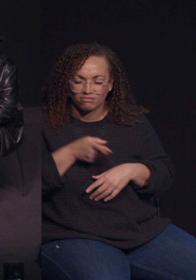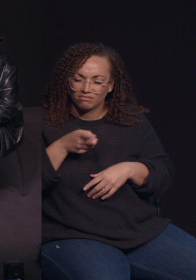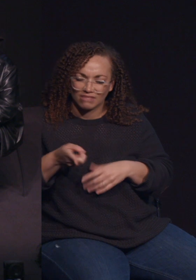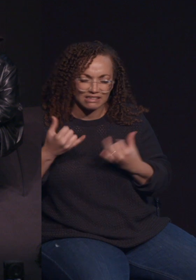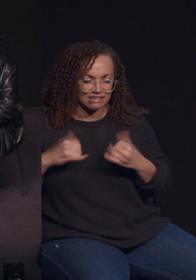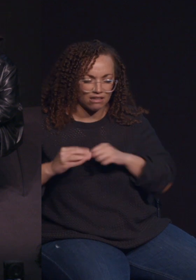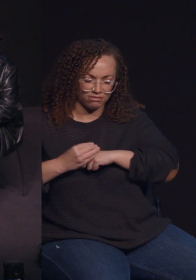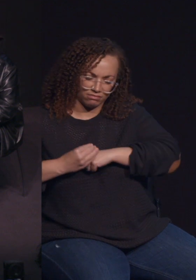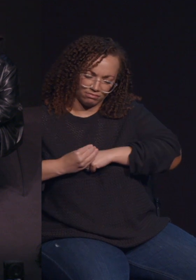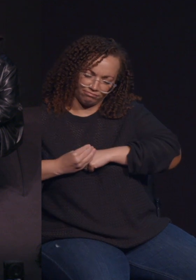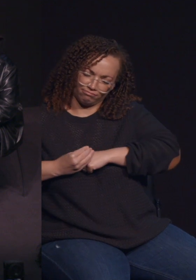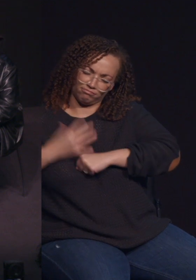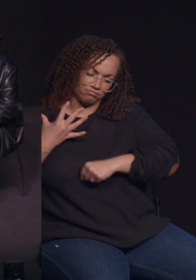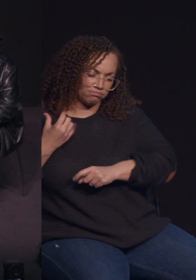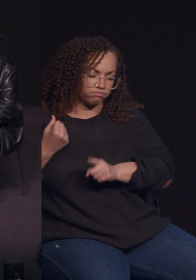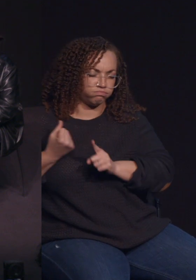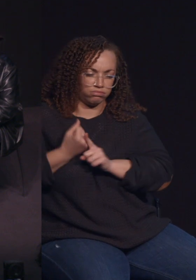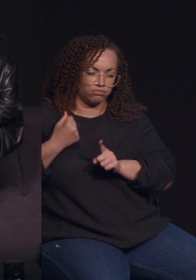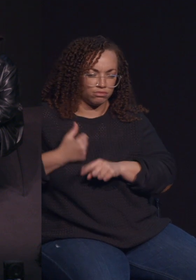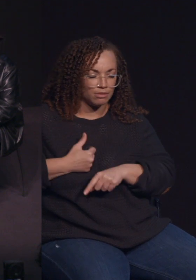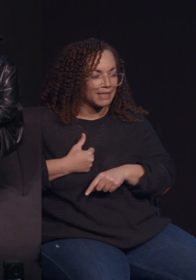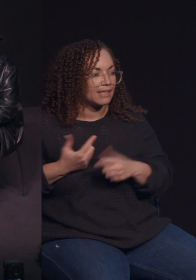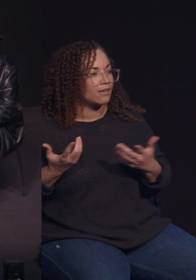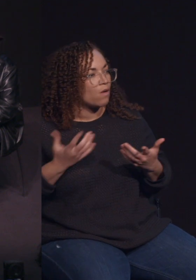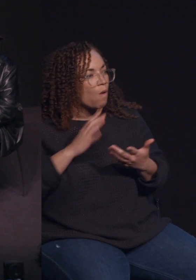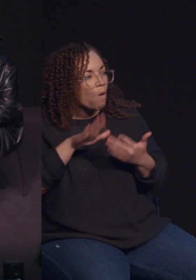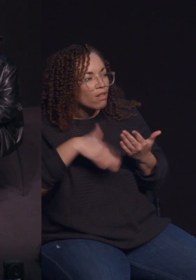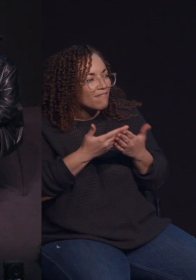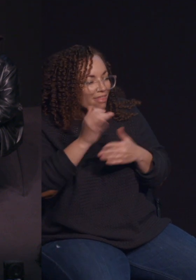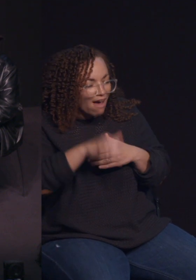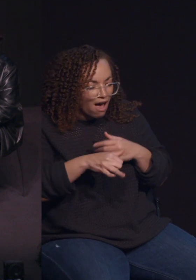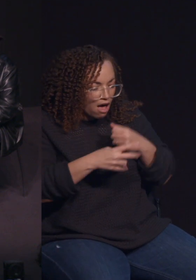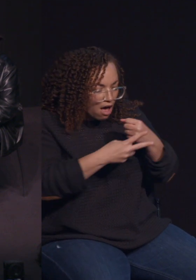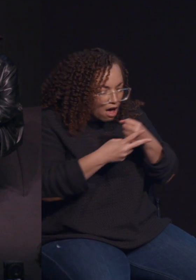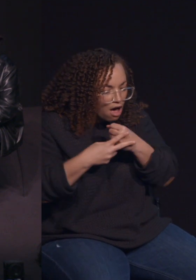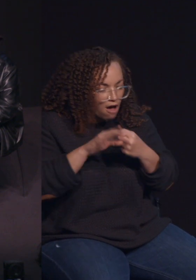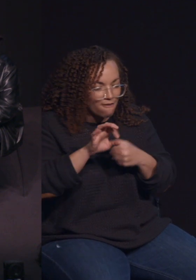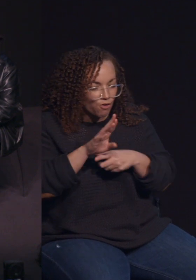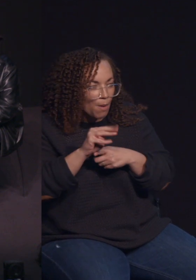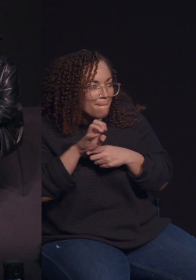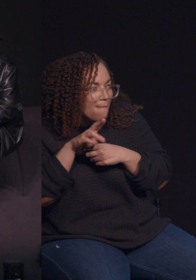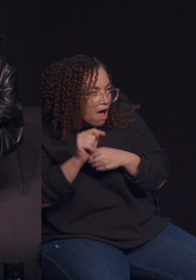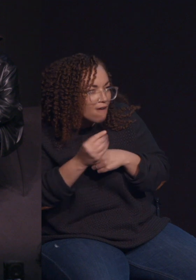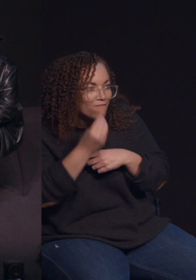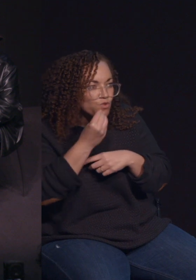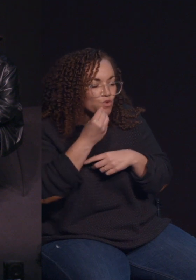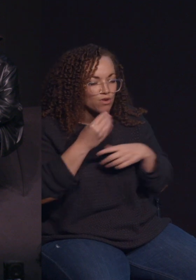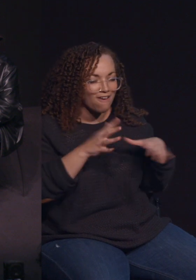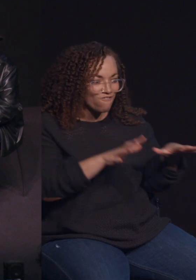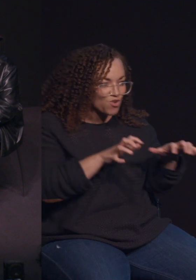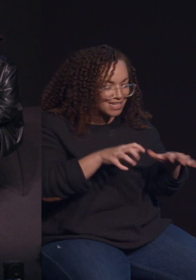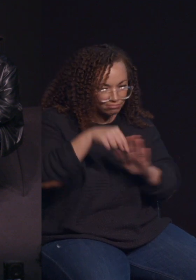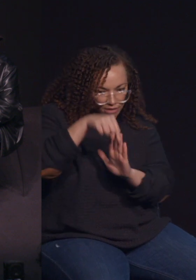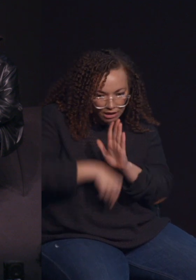canning and storage and fermentation of foods, freezing, deep freeze, all that stuff,